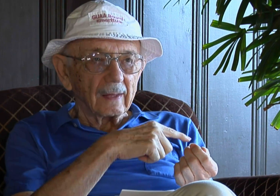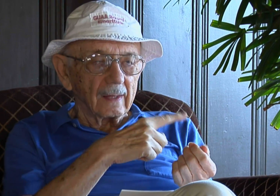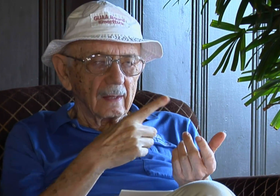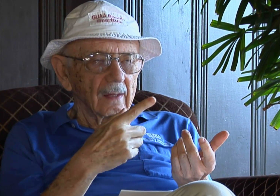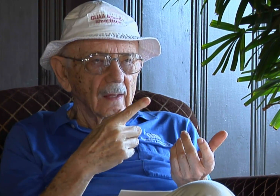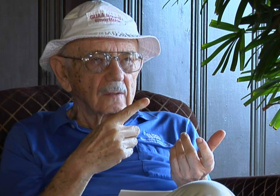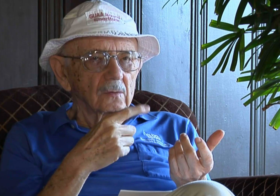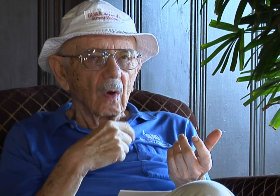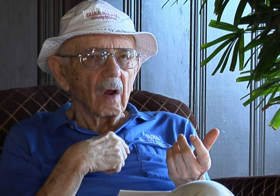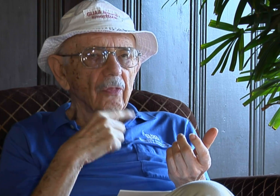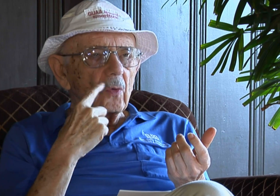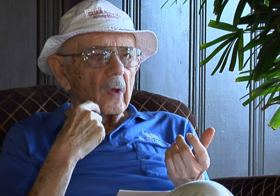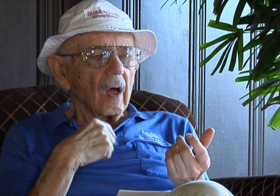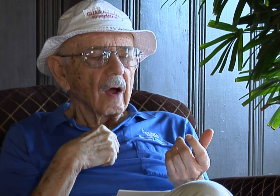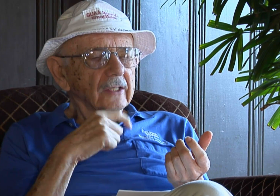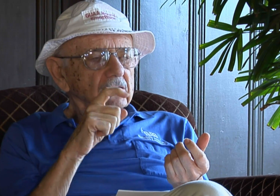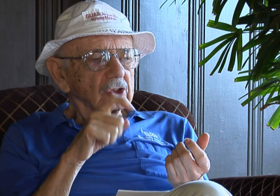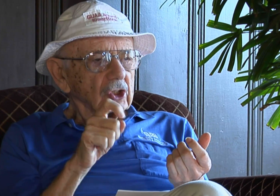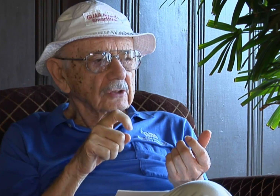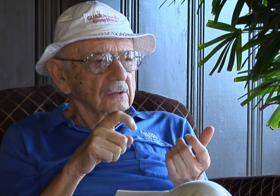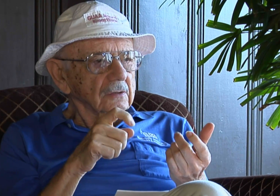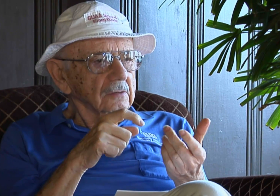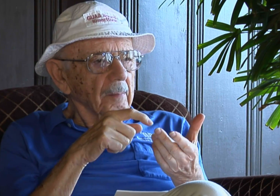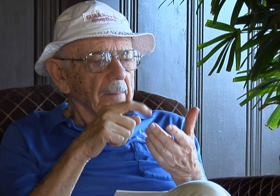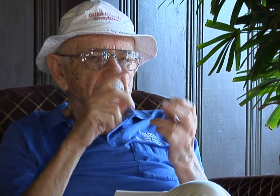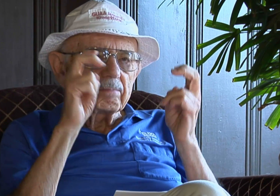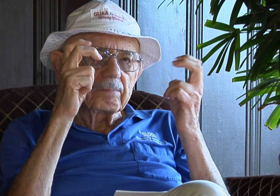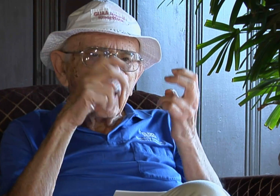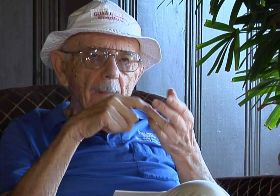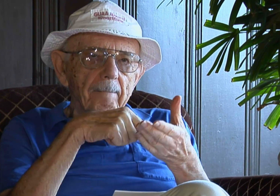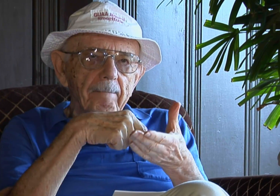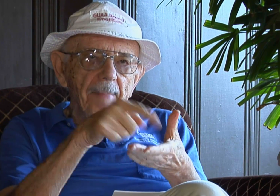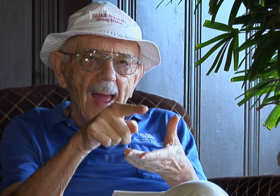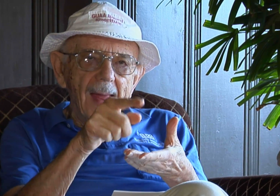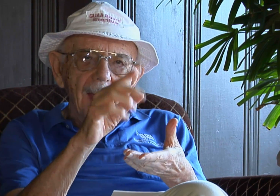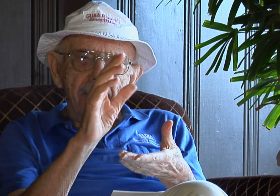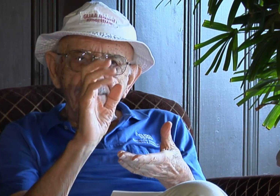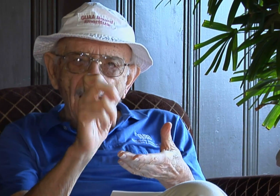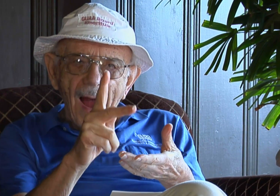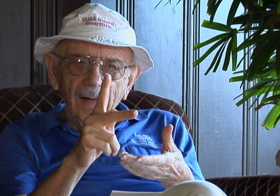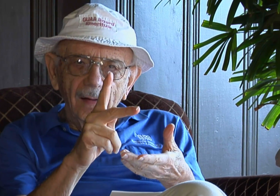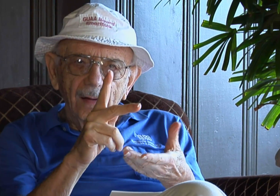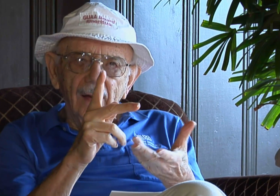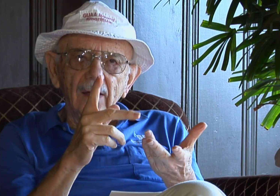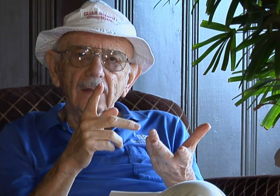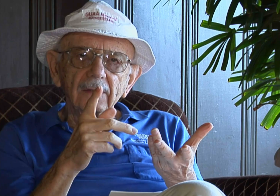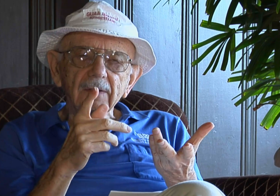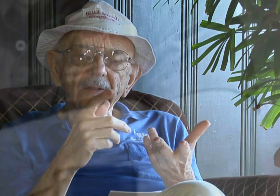So I thought I should "pay" Gallaudet back.